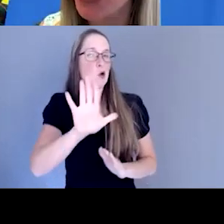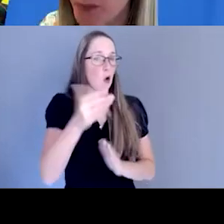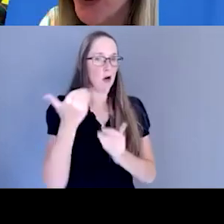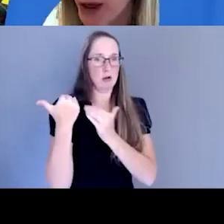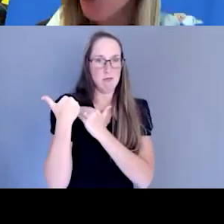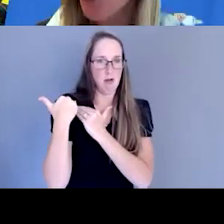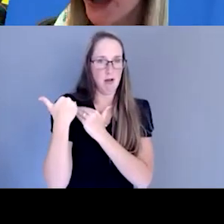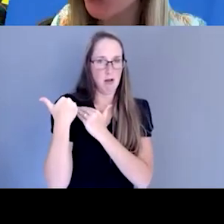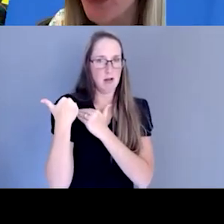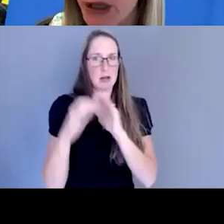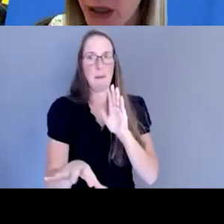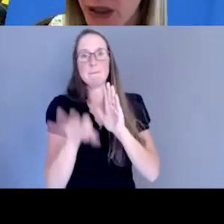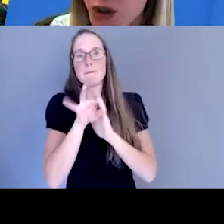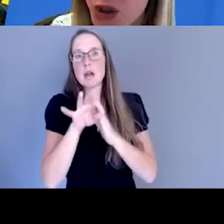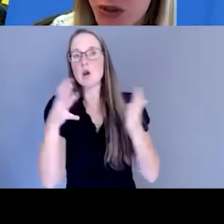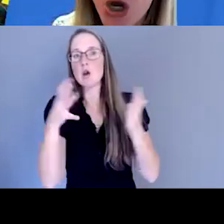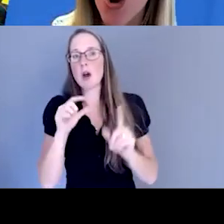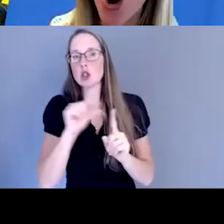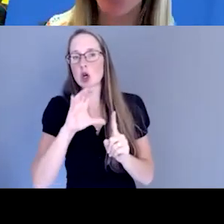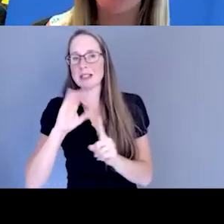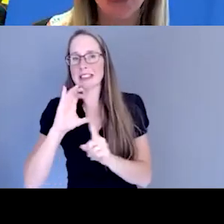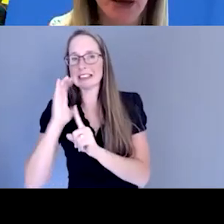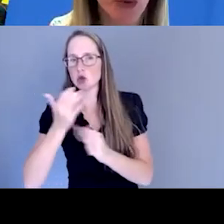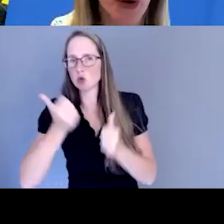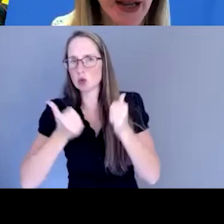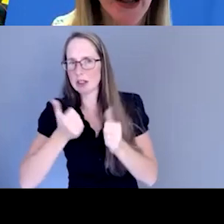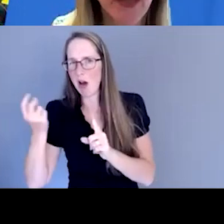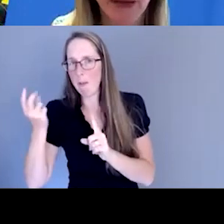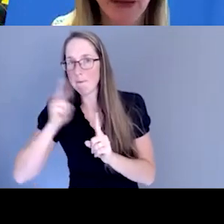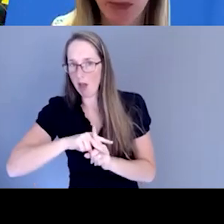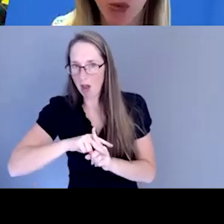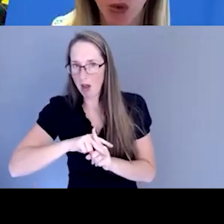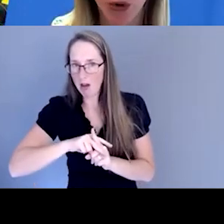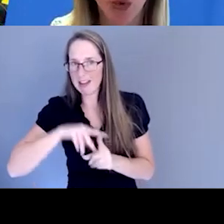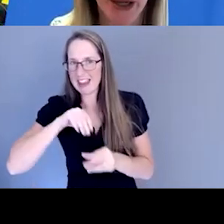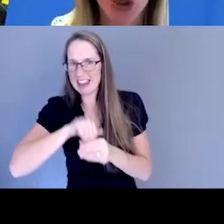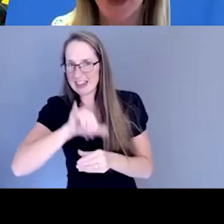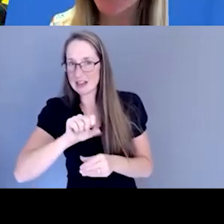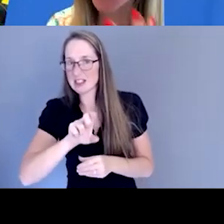to pick what terms and conditions are applicable in that subward arrangement.